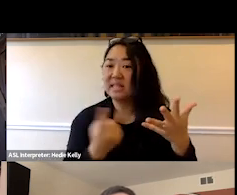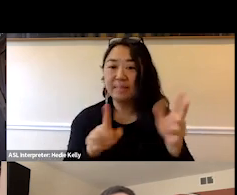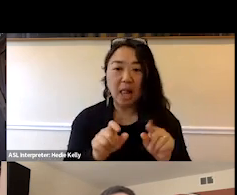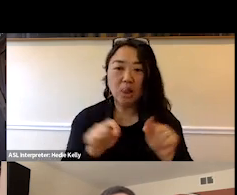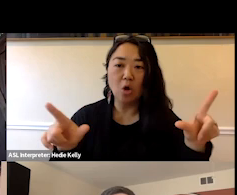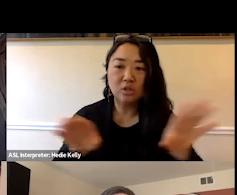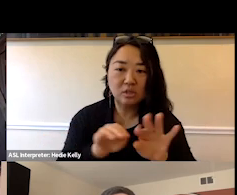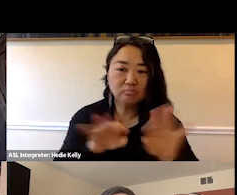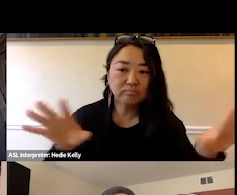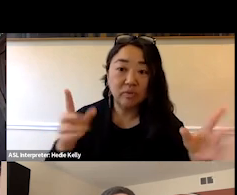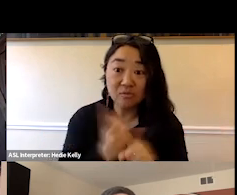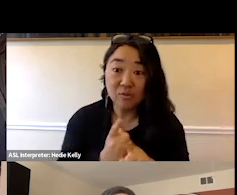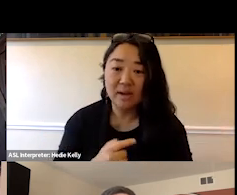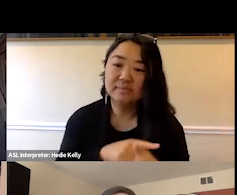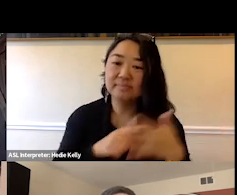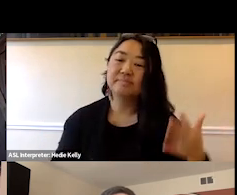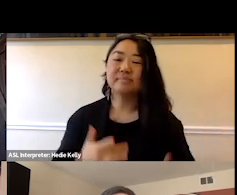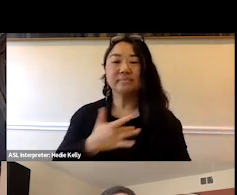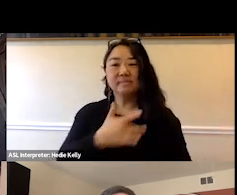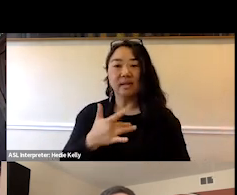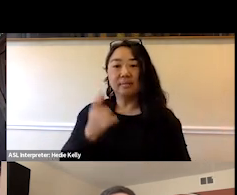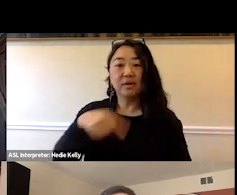Well, typically in the industry,